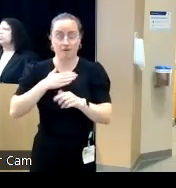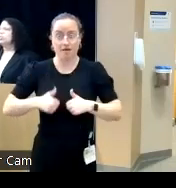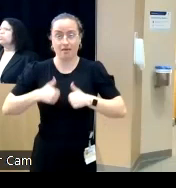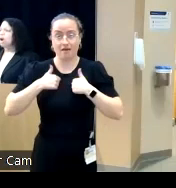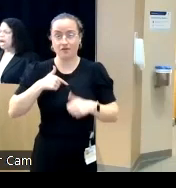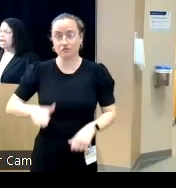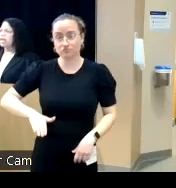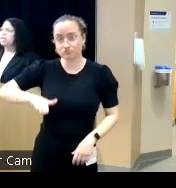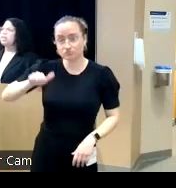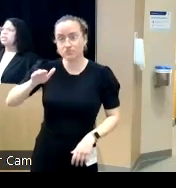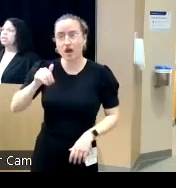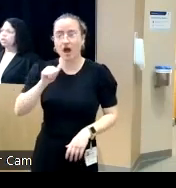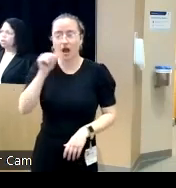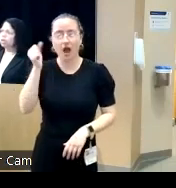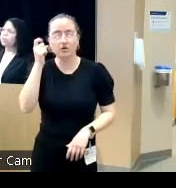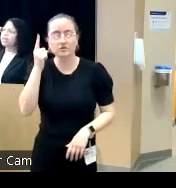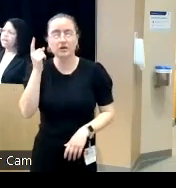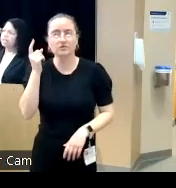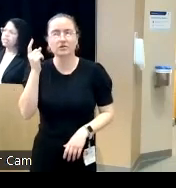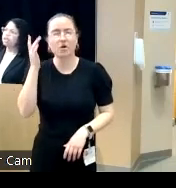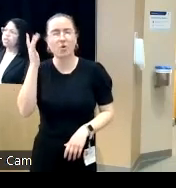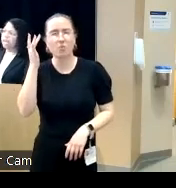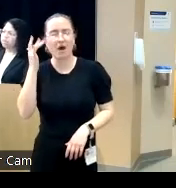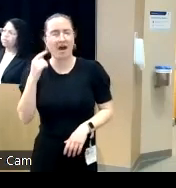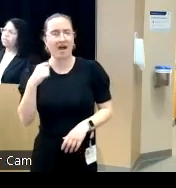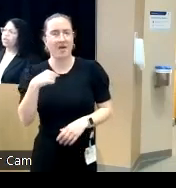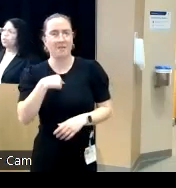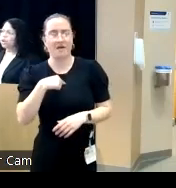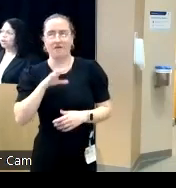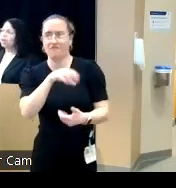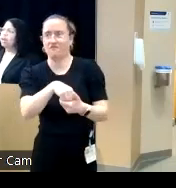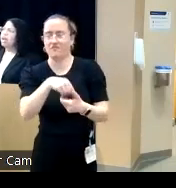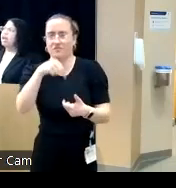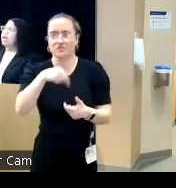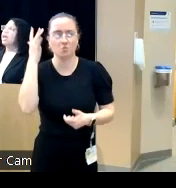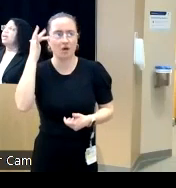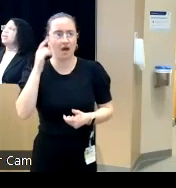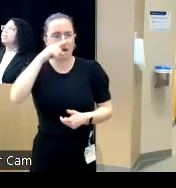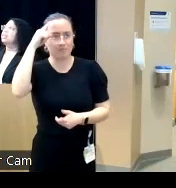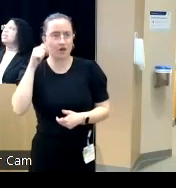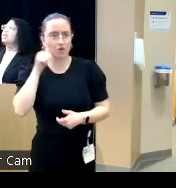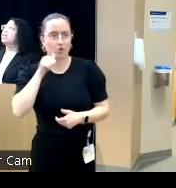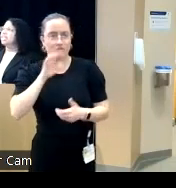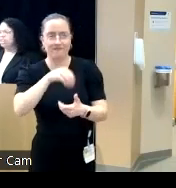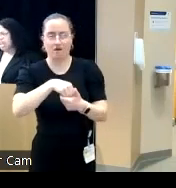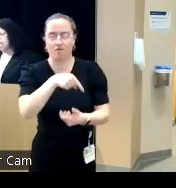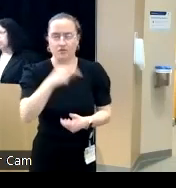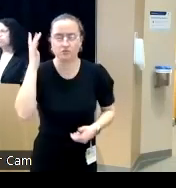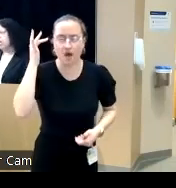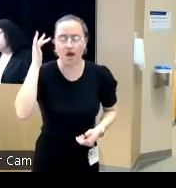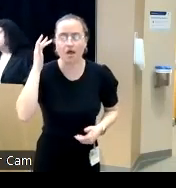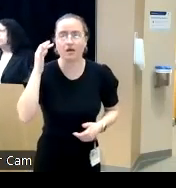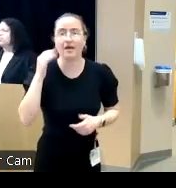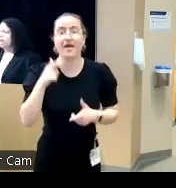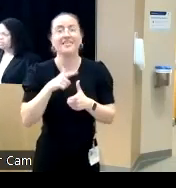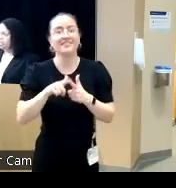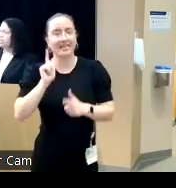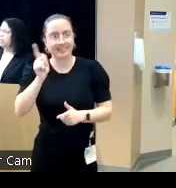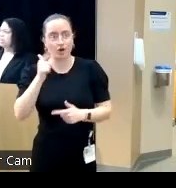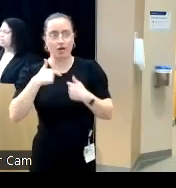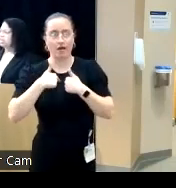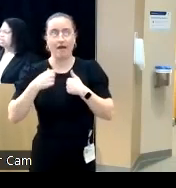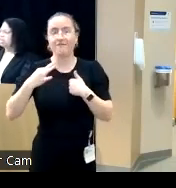why girls were engaging in the behaviors that they were and and then I got involved as a volunteer at